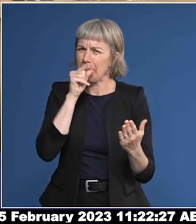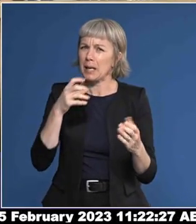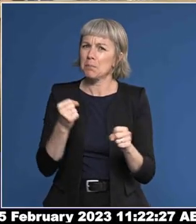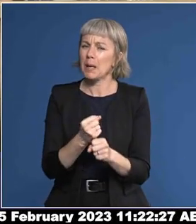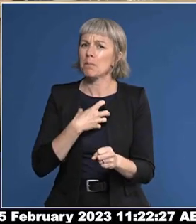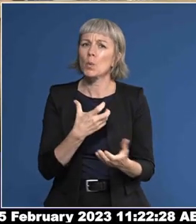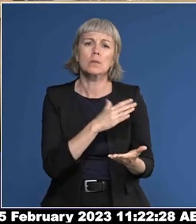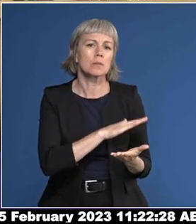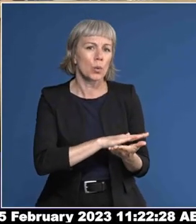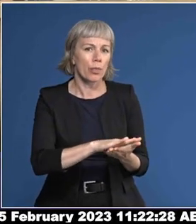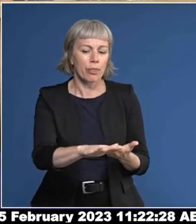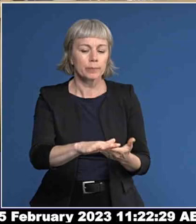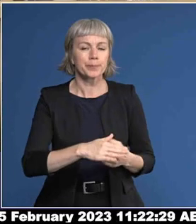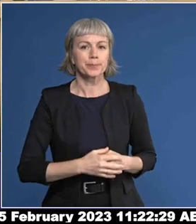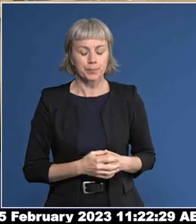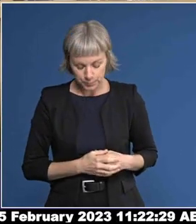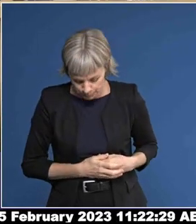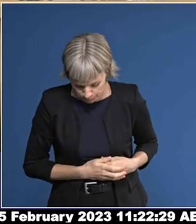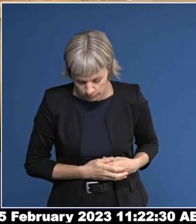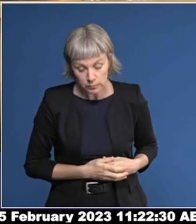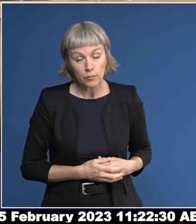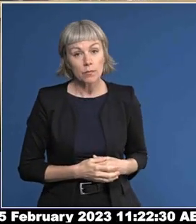I think some of it also goes to the requirements that individual organisations